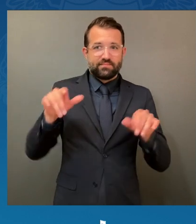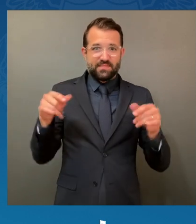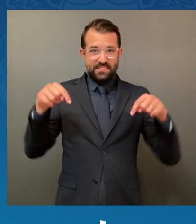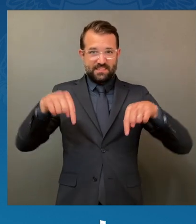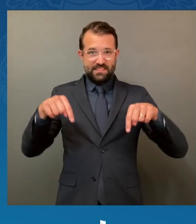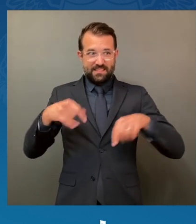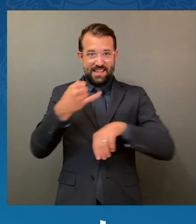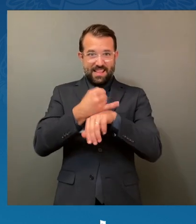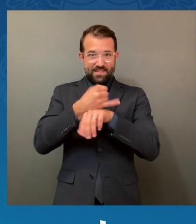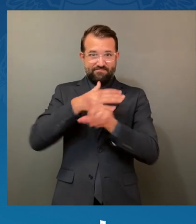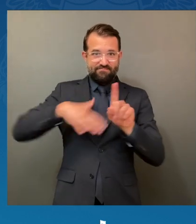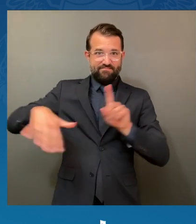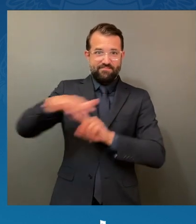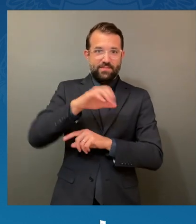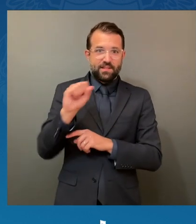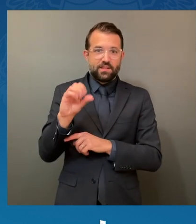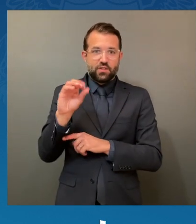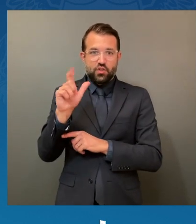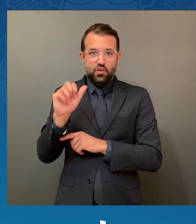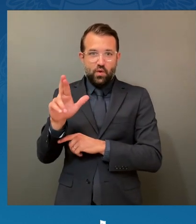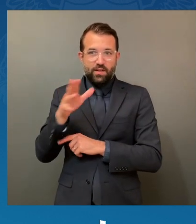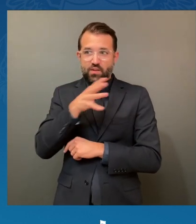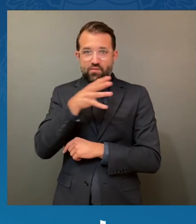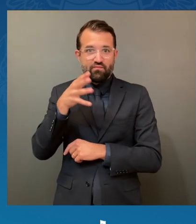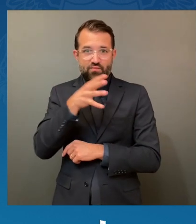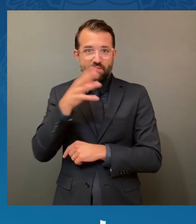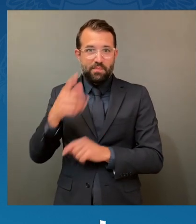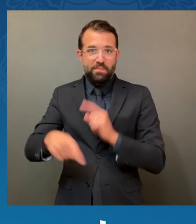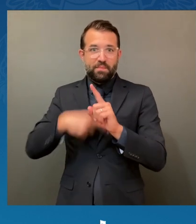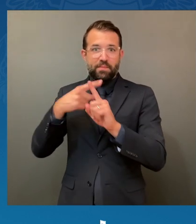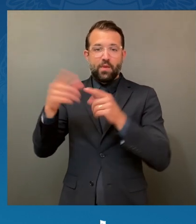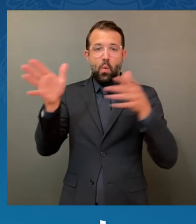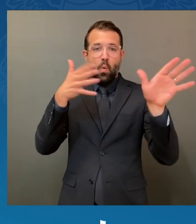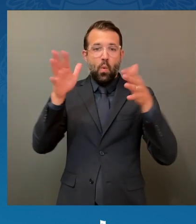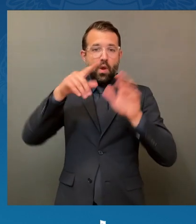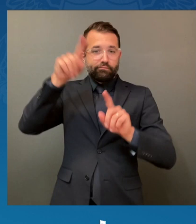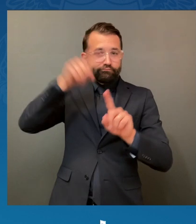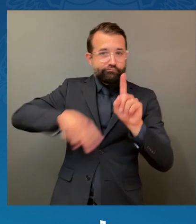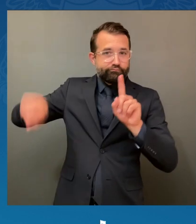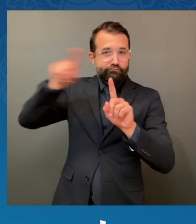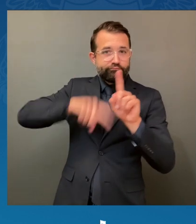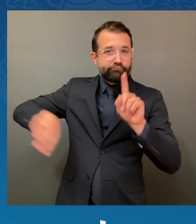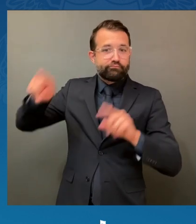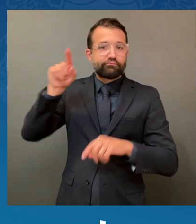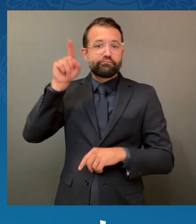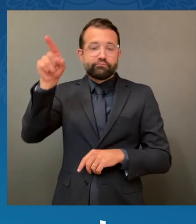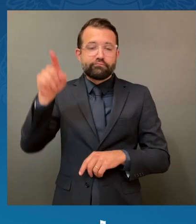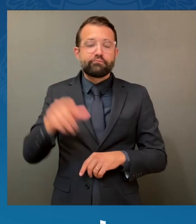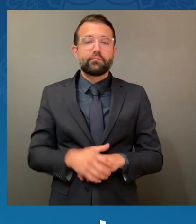that are capable of powering an entire city. And it also means giving families money